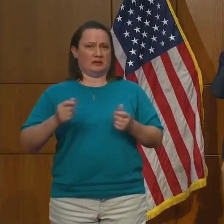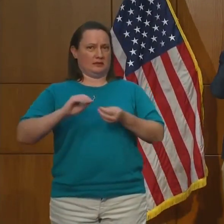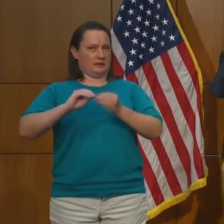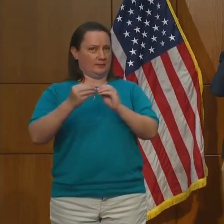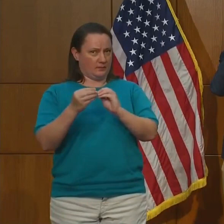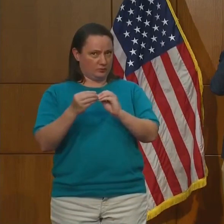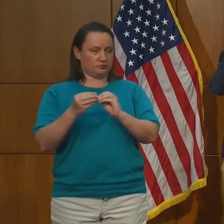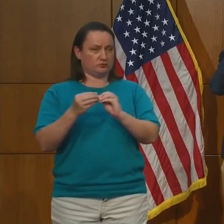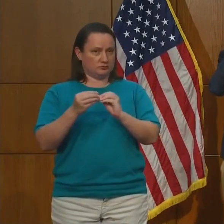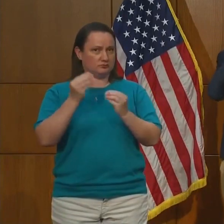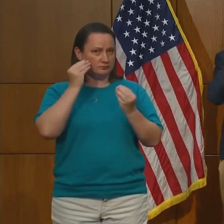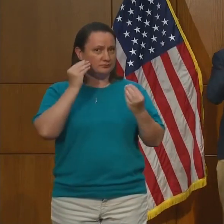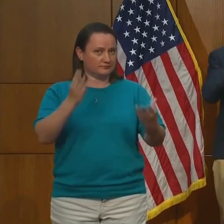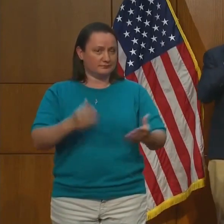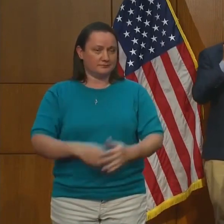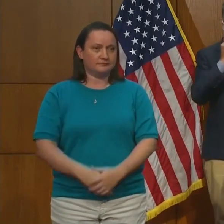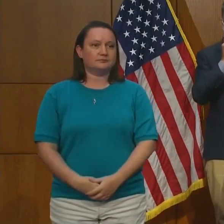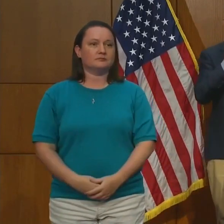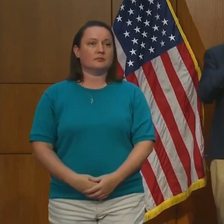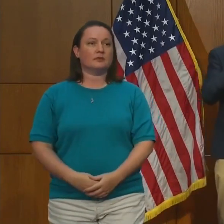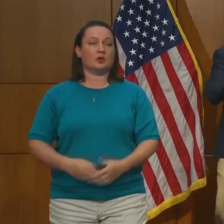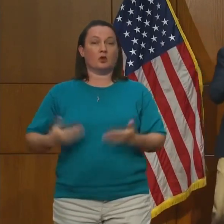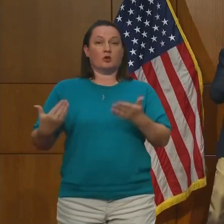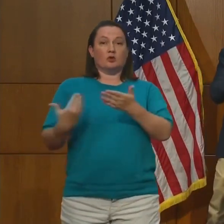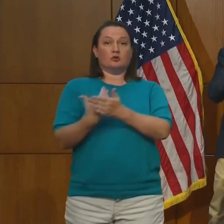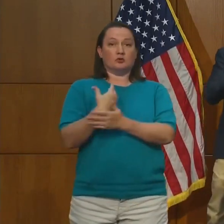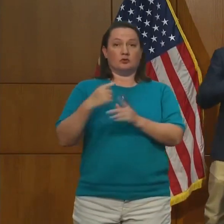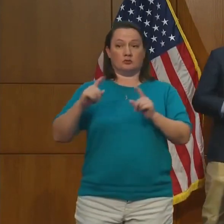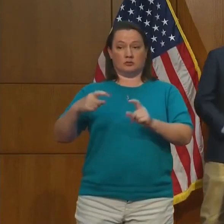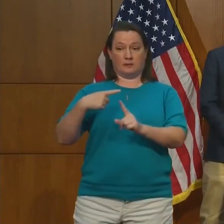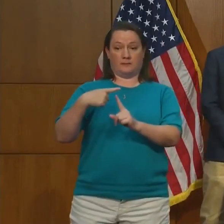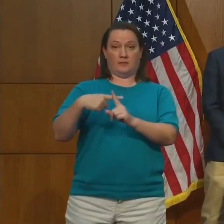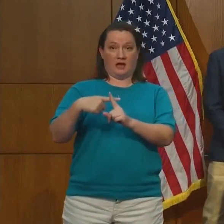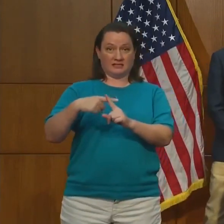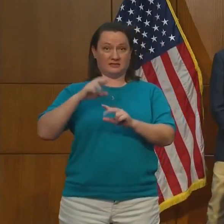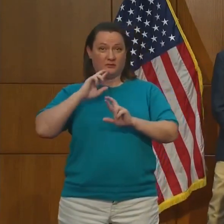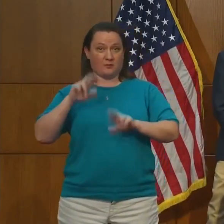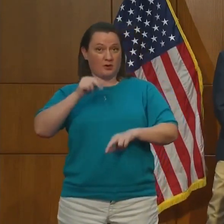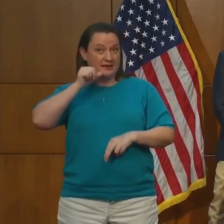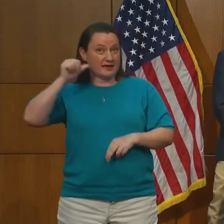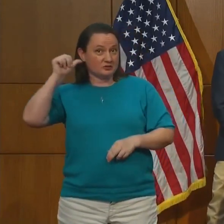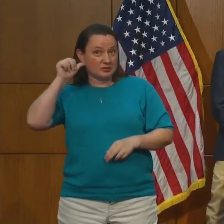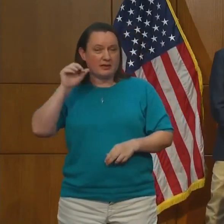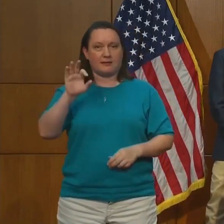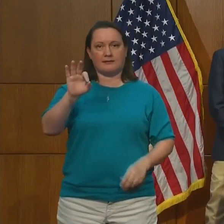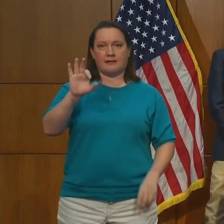THE- DR OLIVER THANK. GOOD AFTERNOON A VERY QUICKLY ON THE